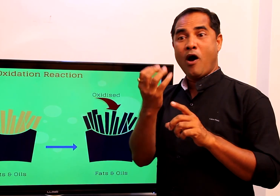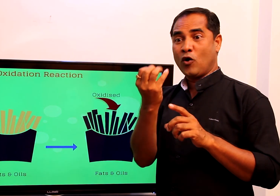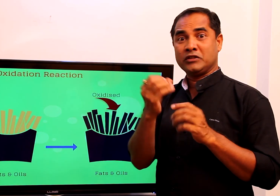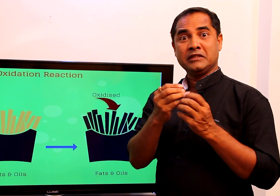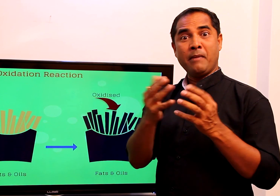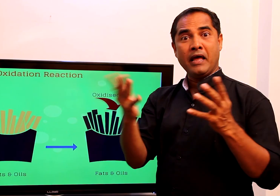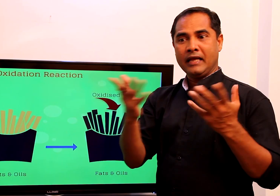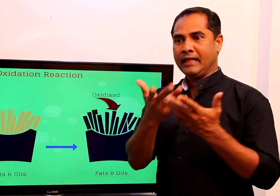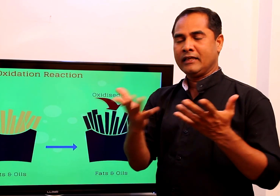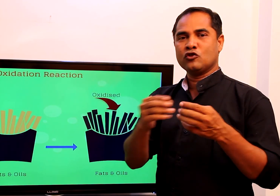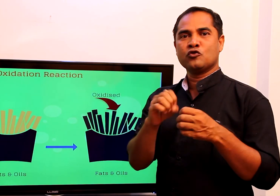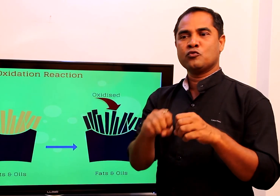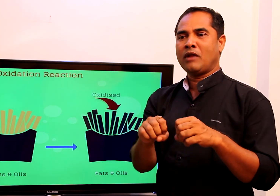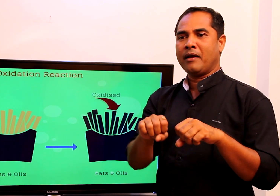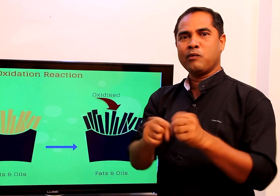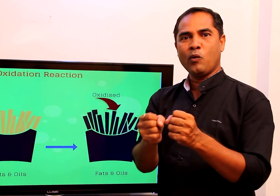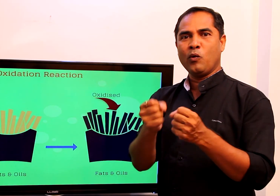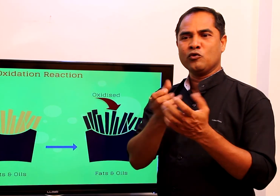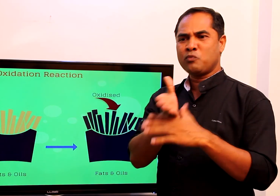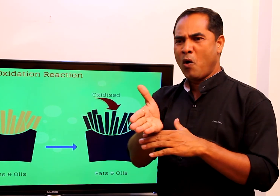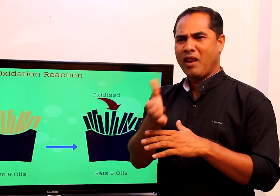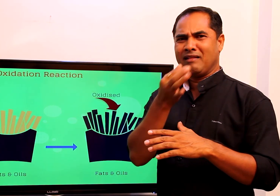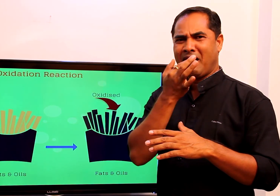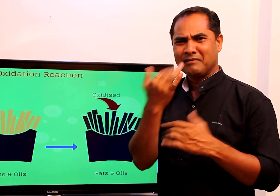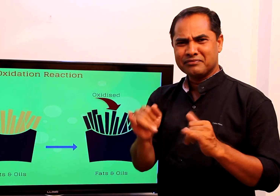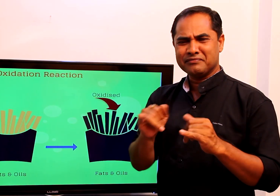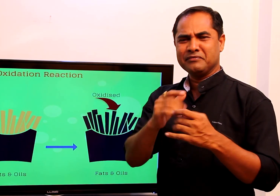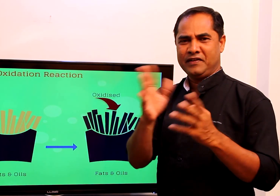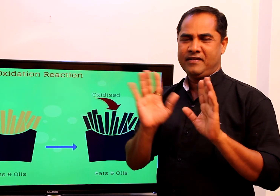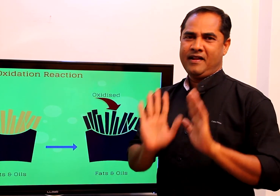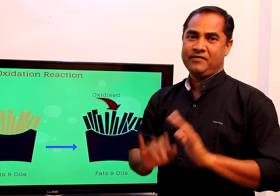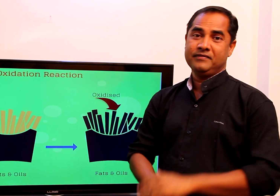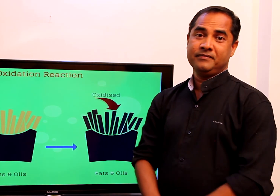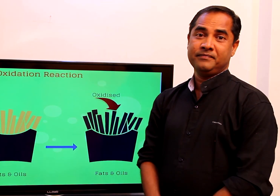And hence, oxidation reaction can have several negative impacts.